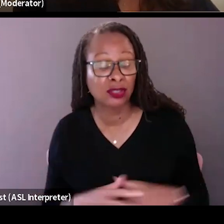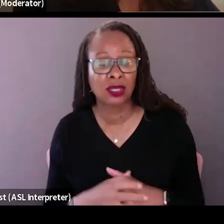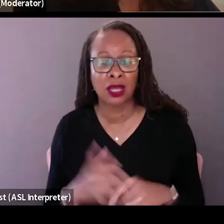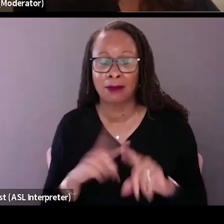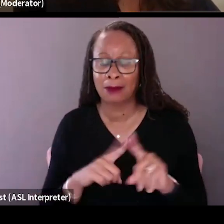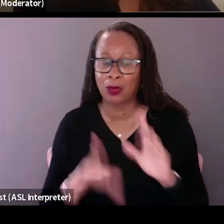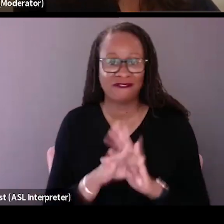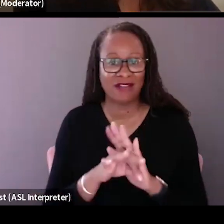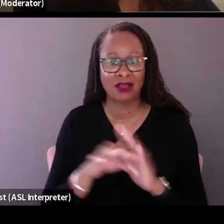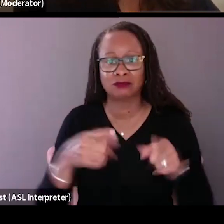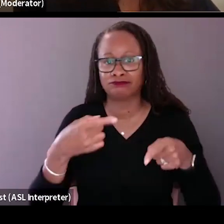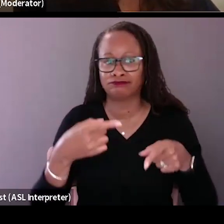to get in there.